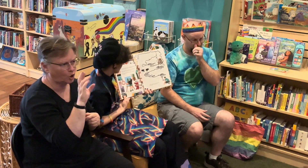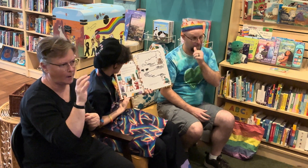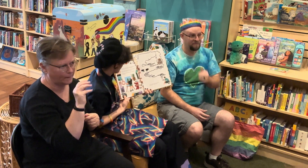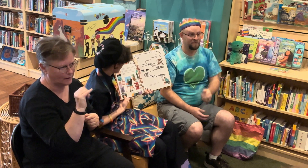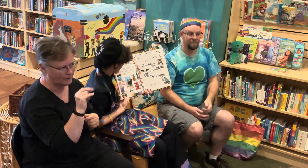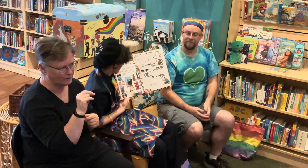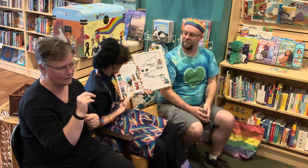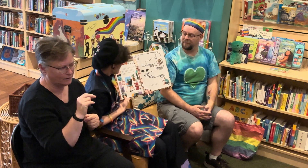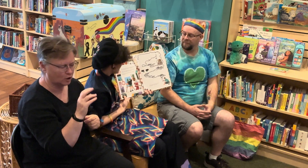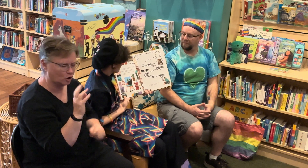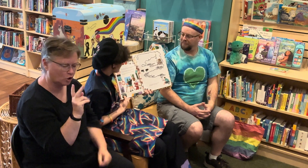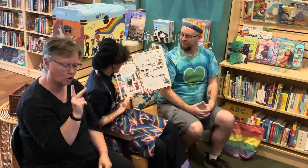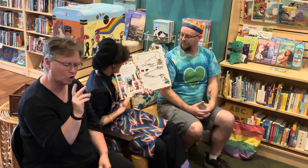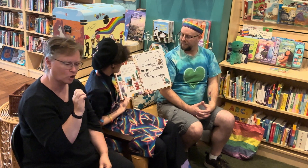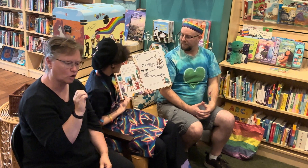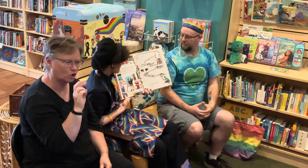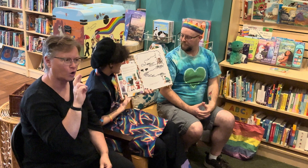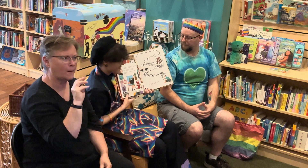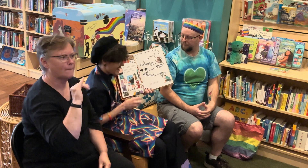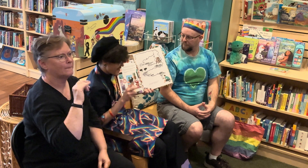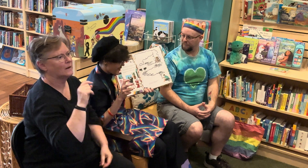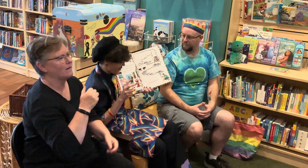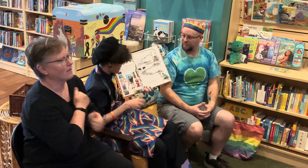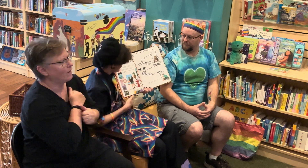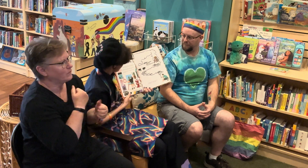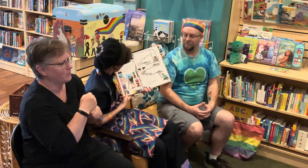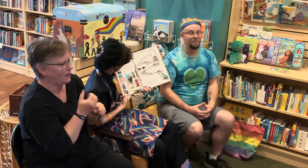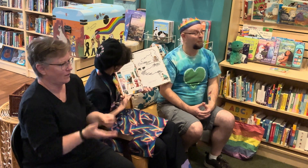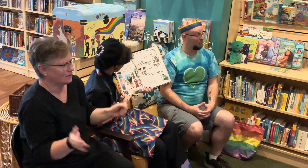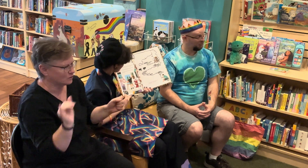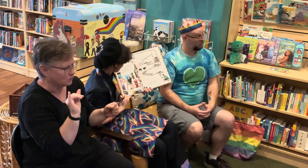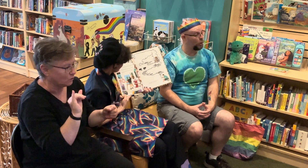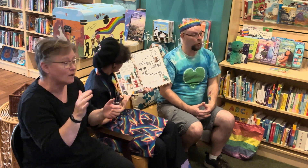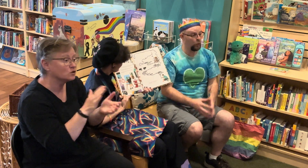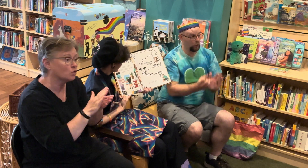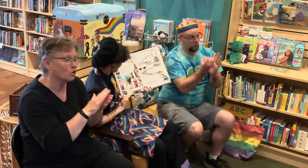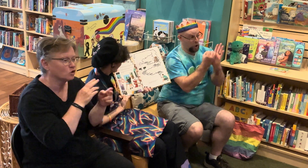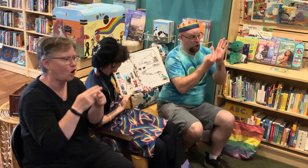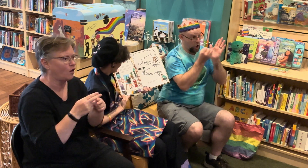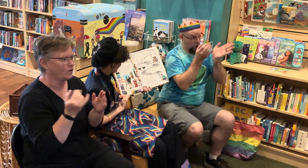too. At school they were known as the artists.